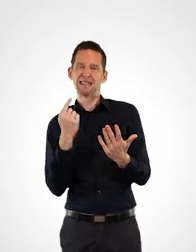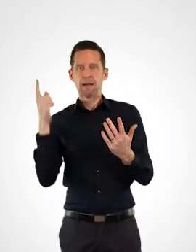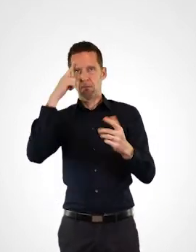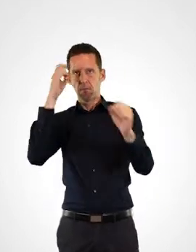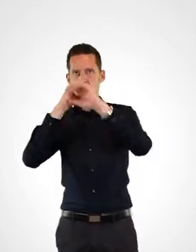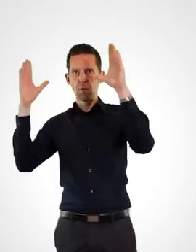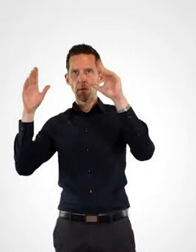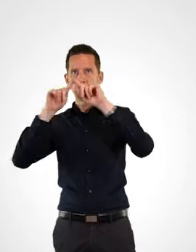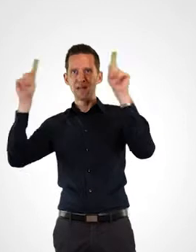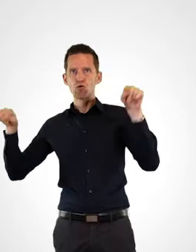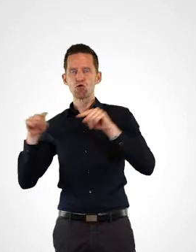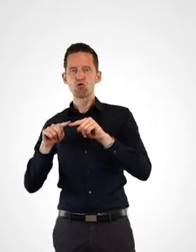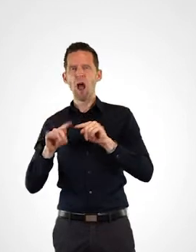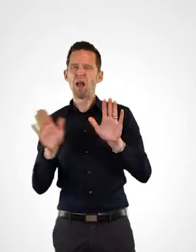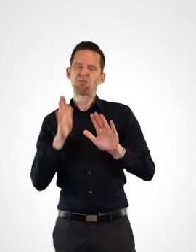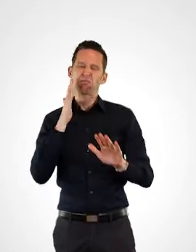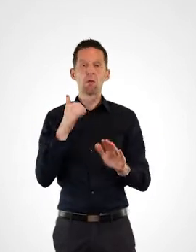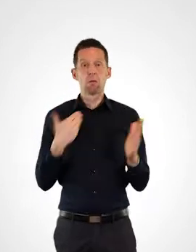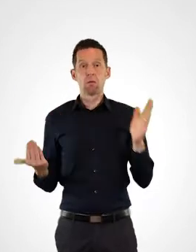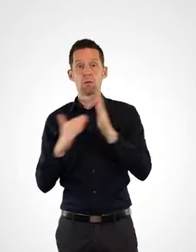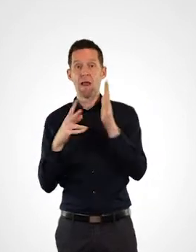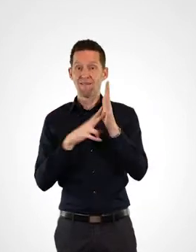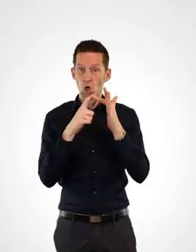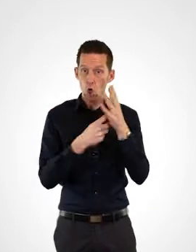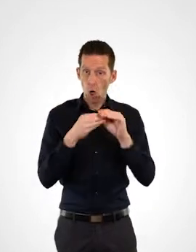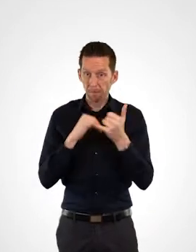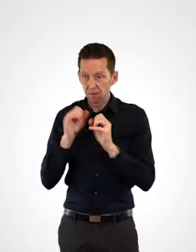are easily picturable, but we want to select verbs,